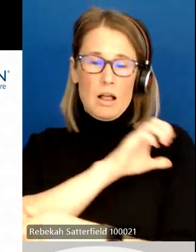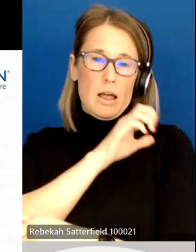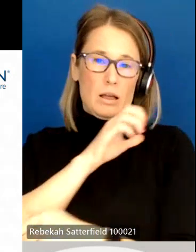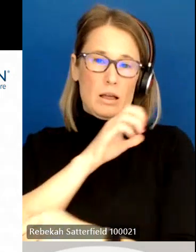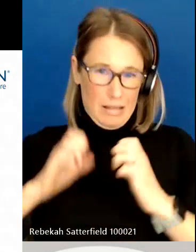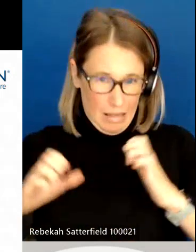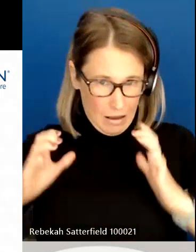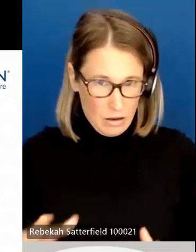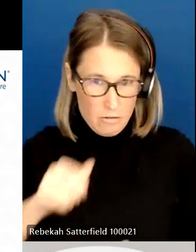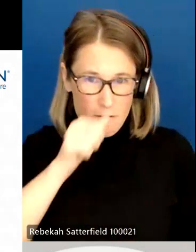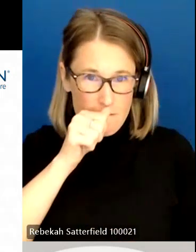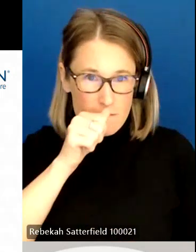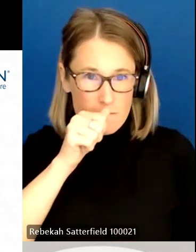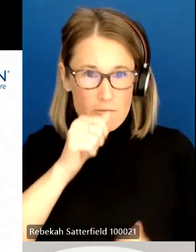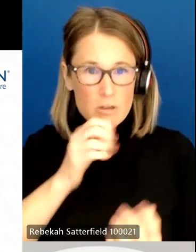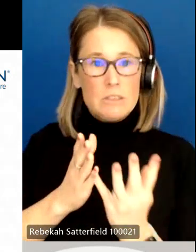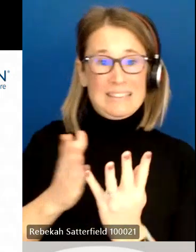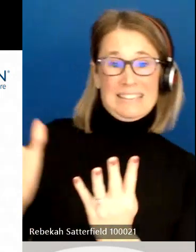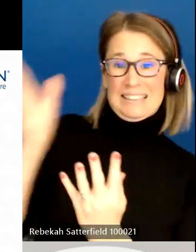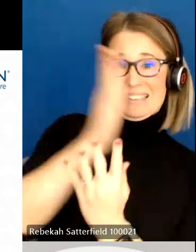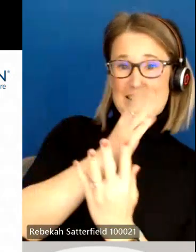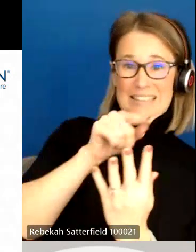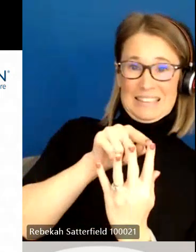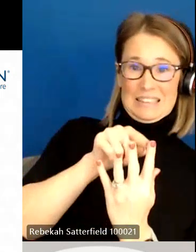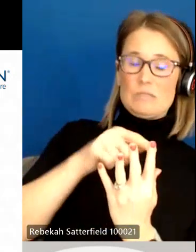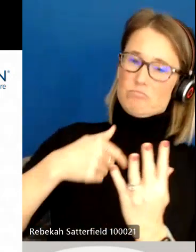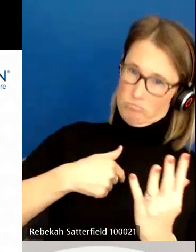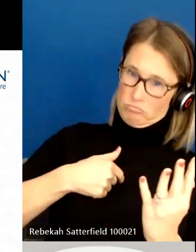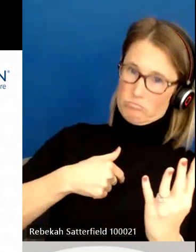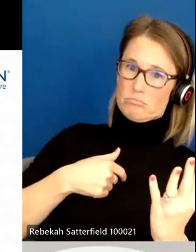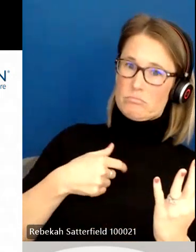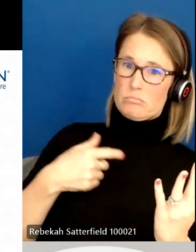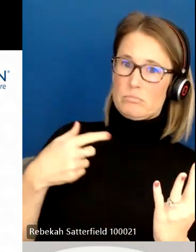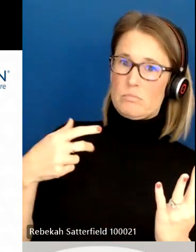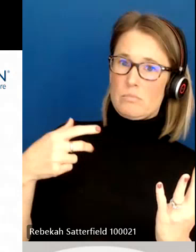bilingual multilingual staff like I'm a Portuguese speaking RN may not have that